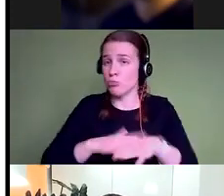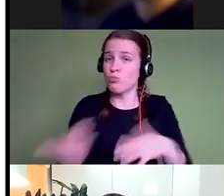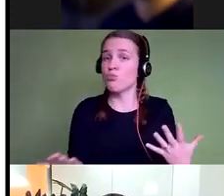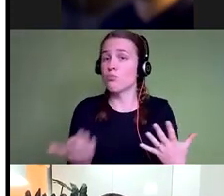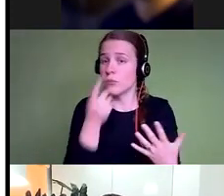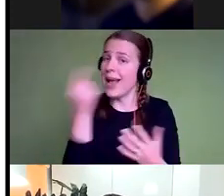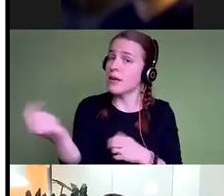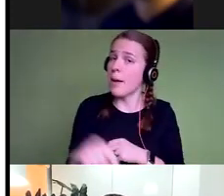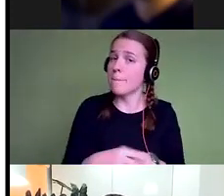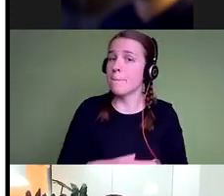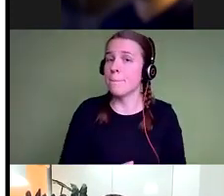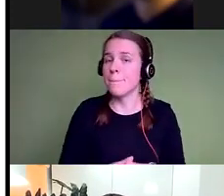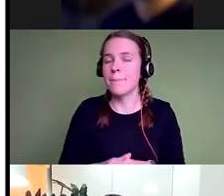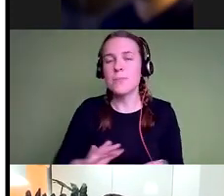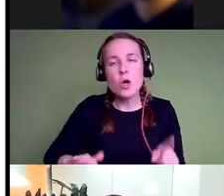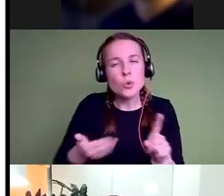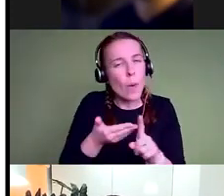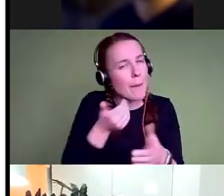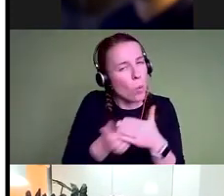so that anyone can enjoy the space know